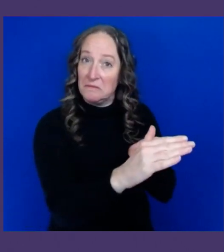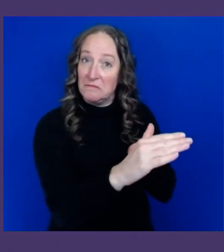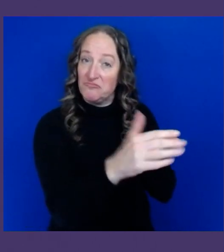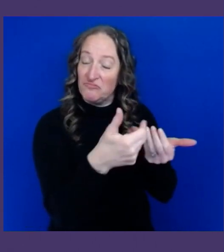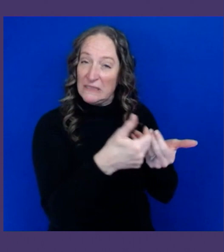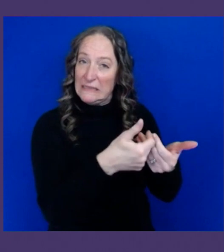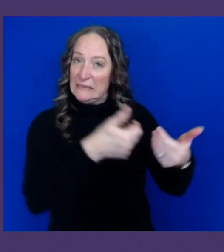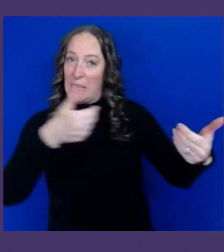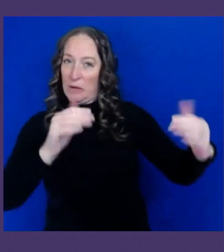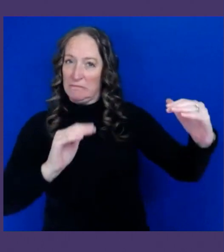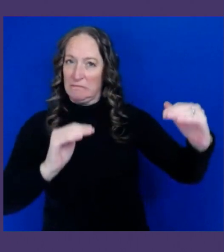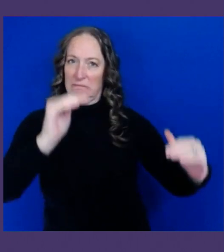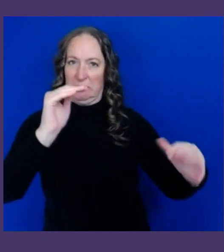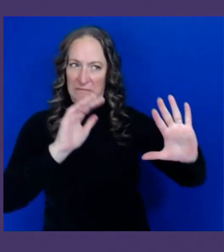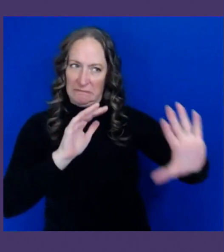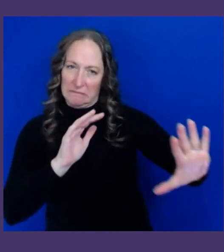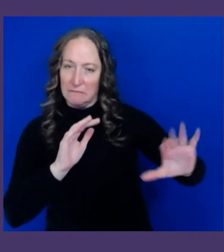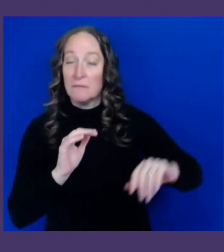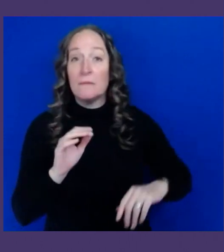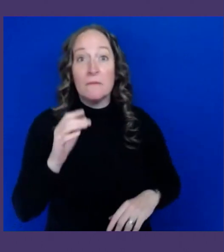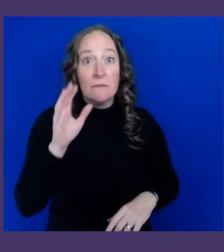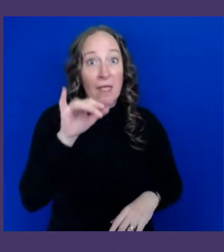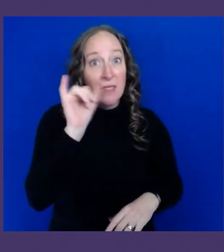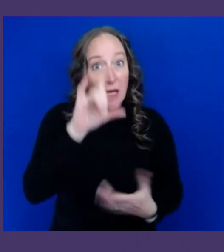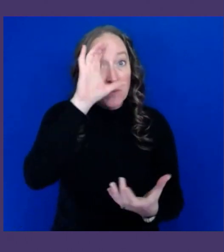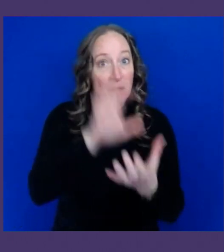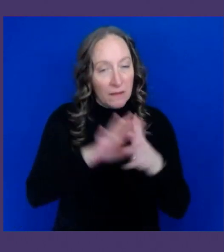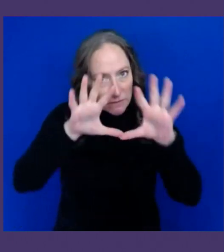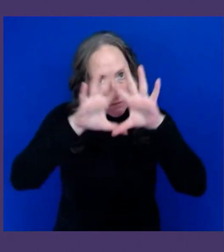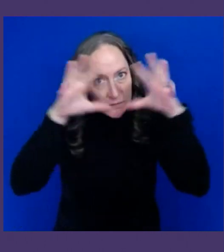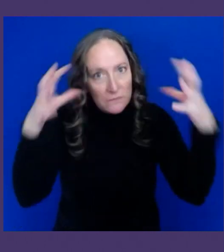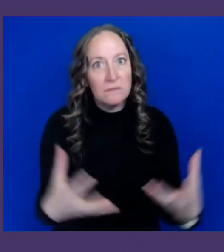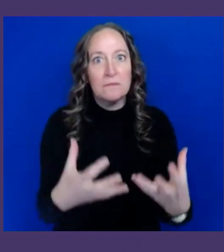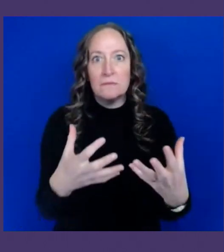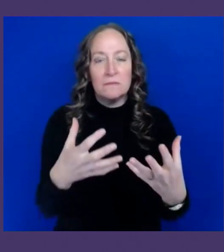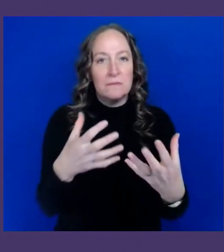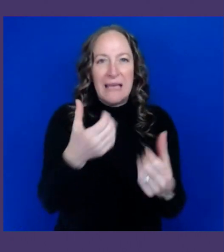It exists everywhere, in every culture, on every continent.